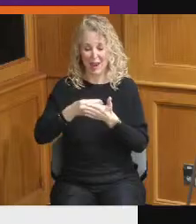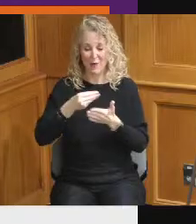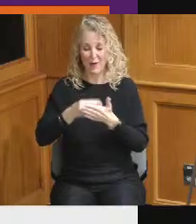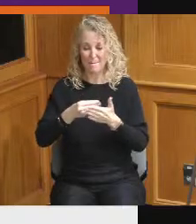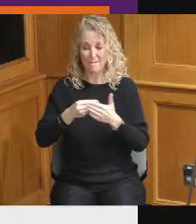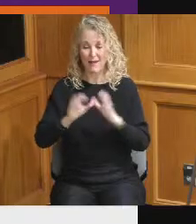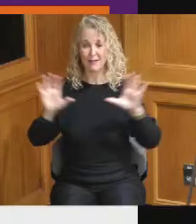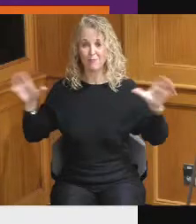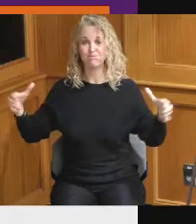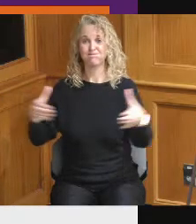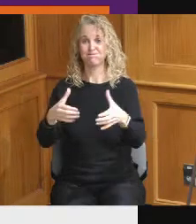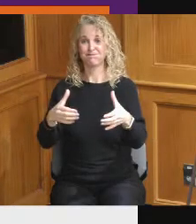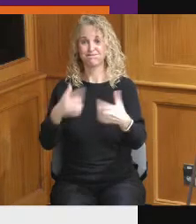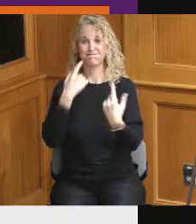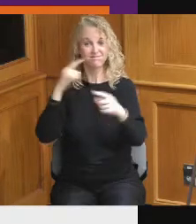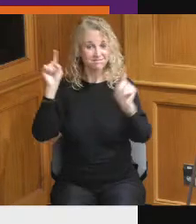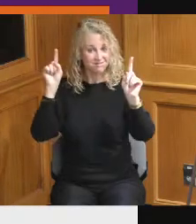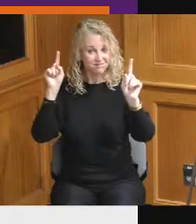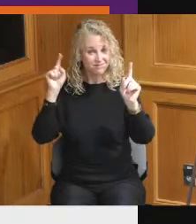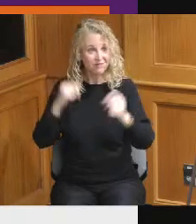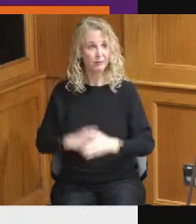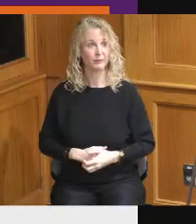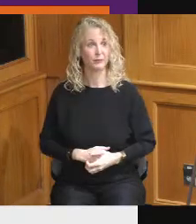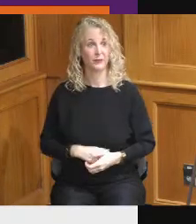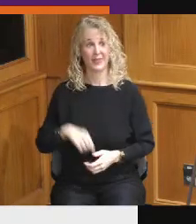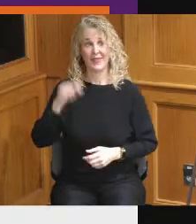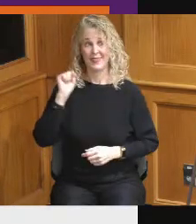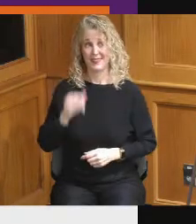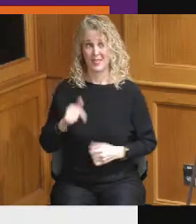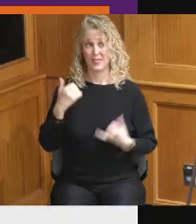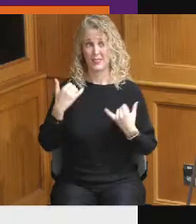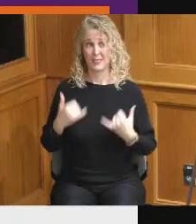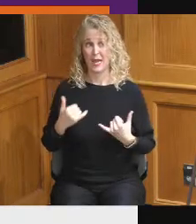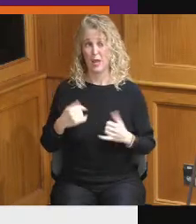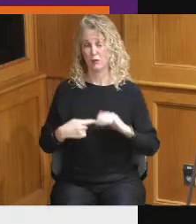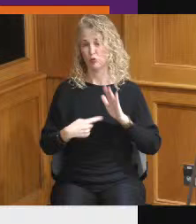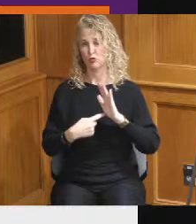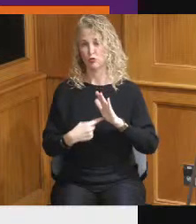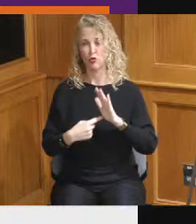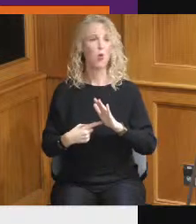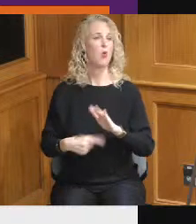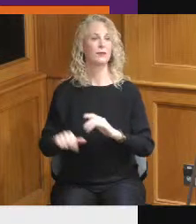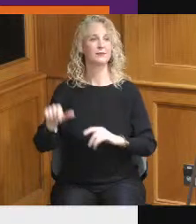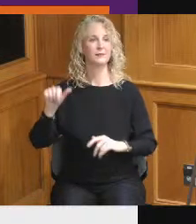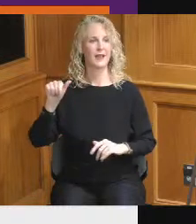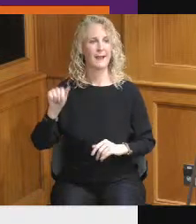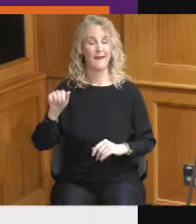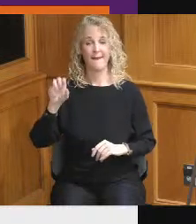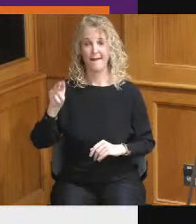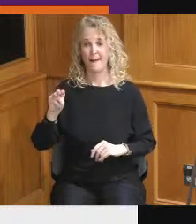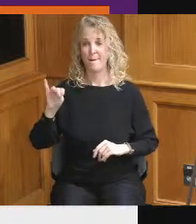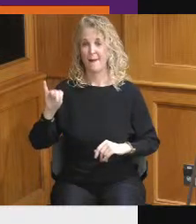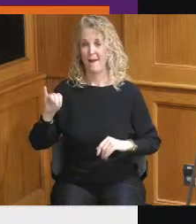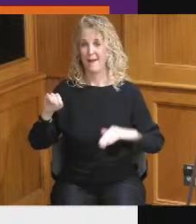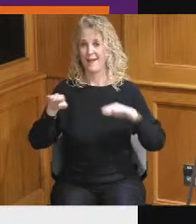together this is a little bit of a breakdown of the Ami levels of the the projects again it shows